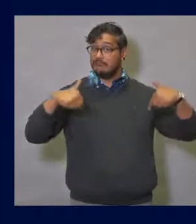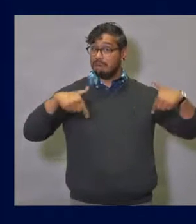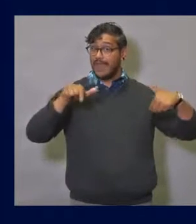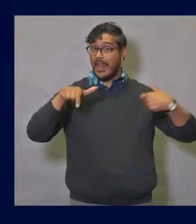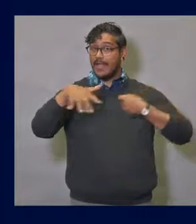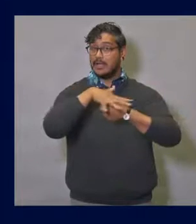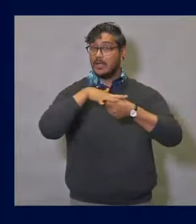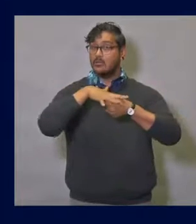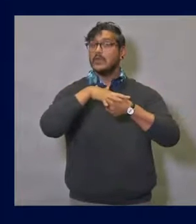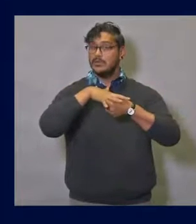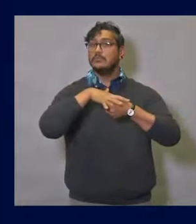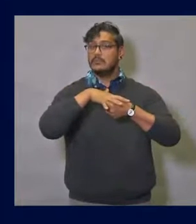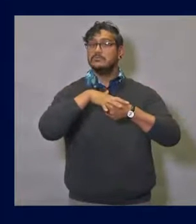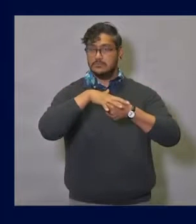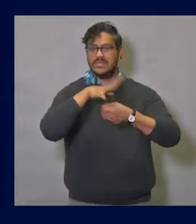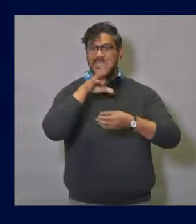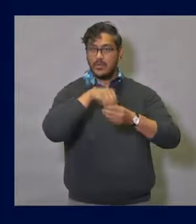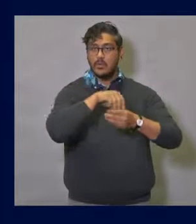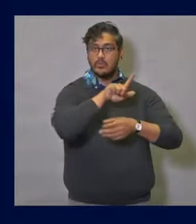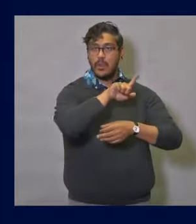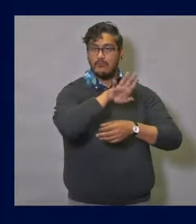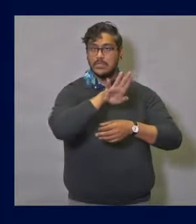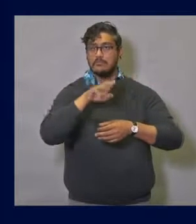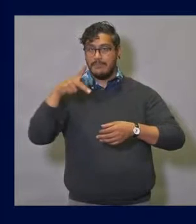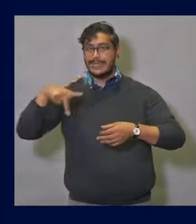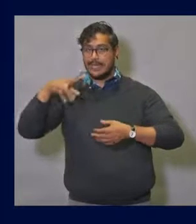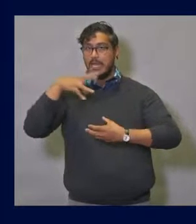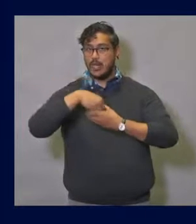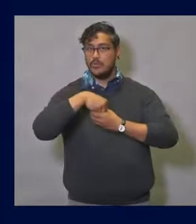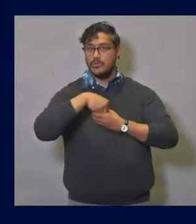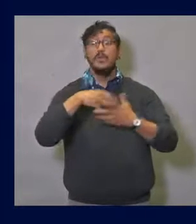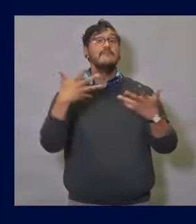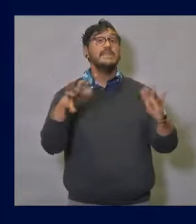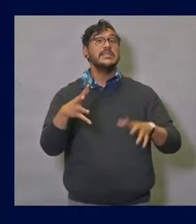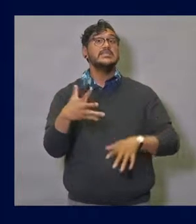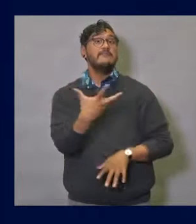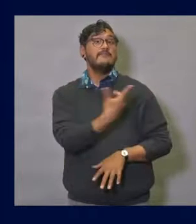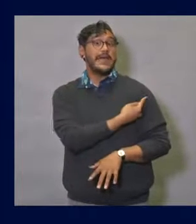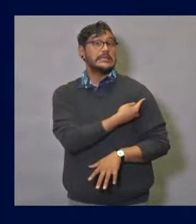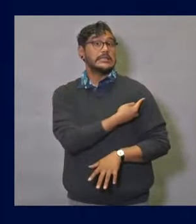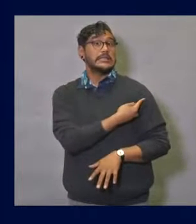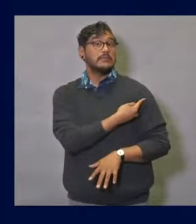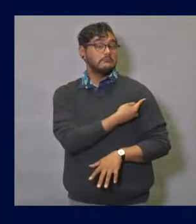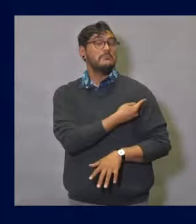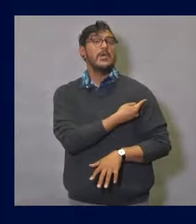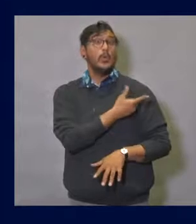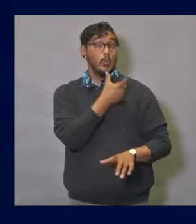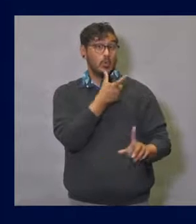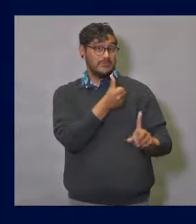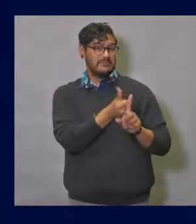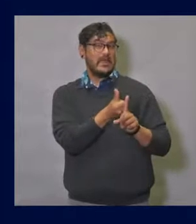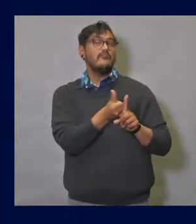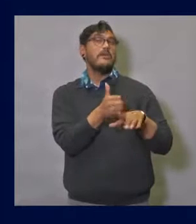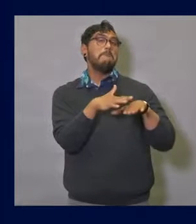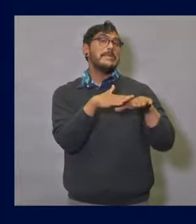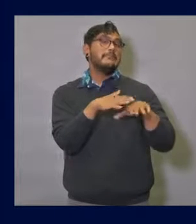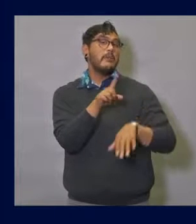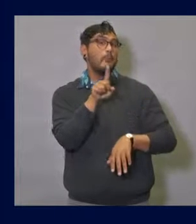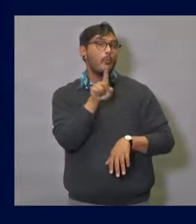WHO RESIDE IN LA COUNTY, THIS